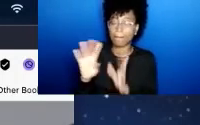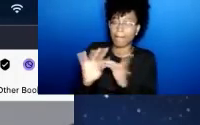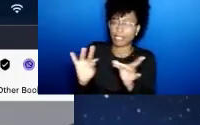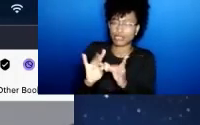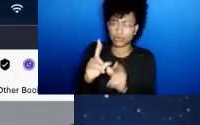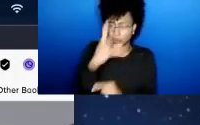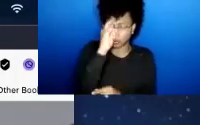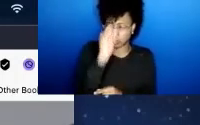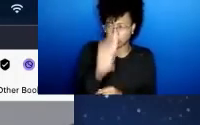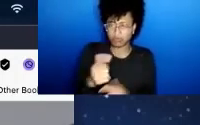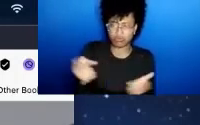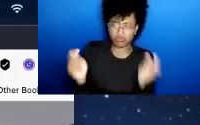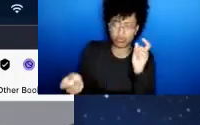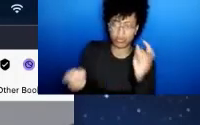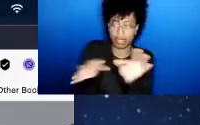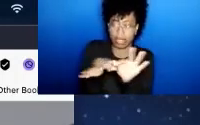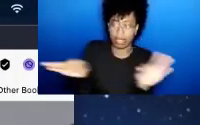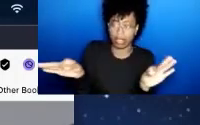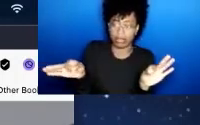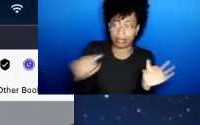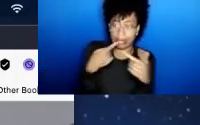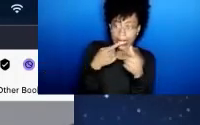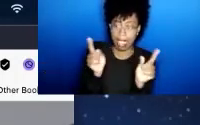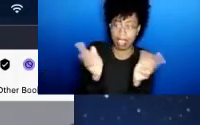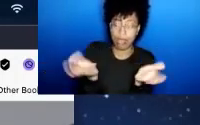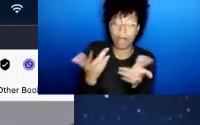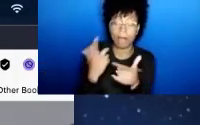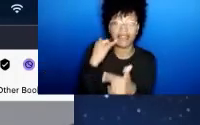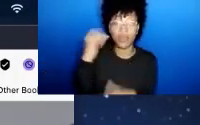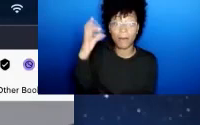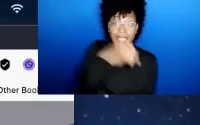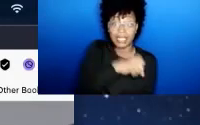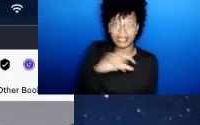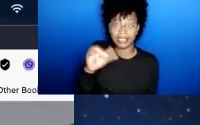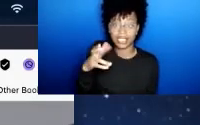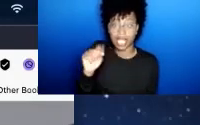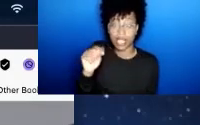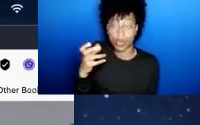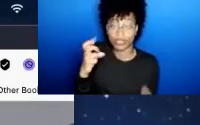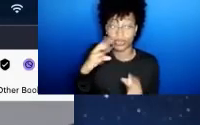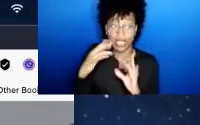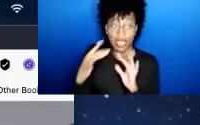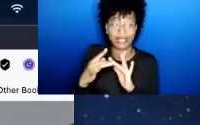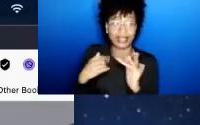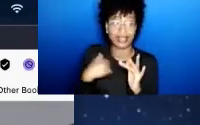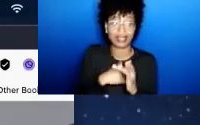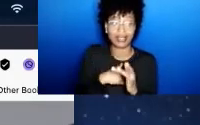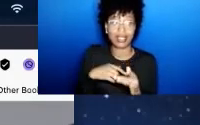06:37:22 If you miss the chat or like to contact us, please use the contact author button at